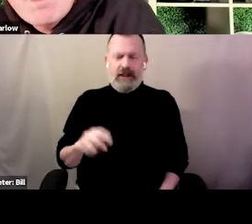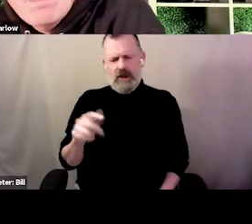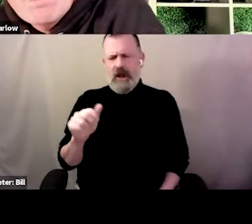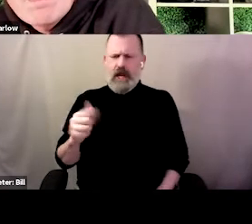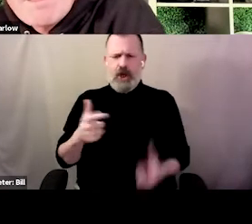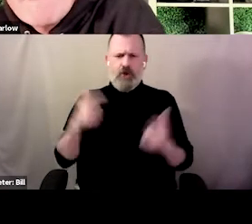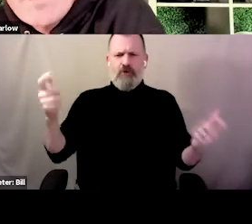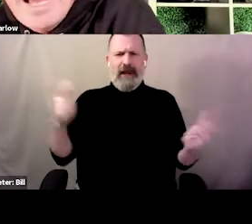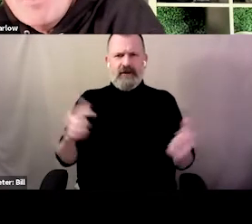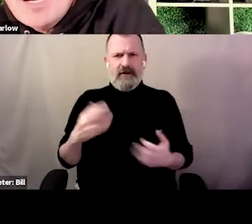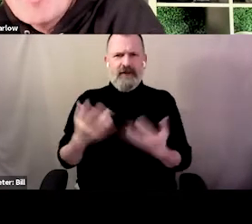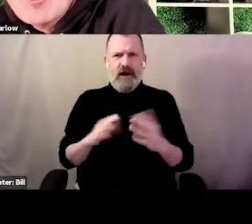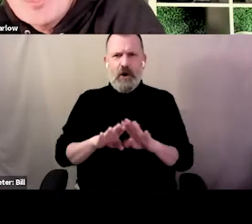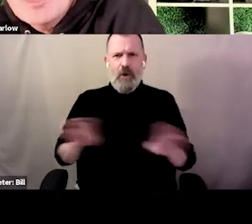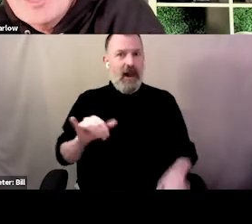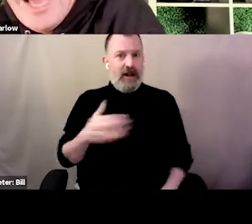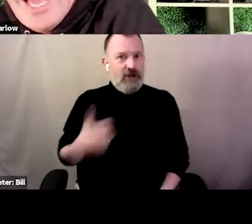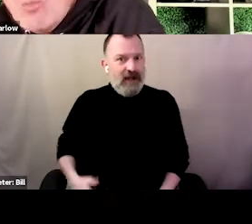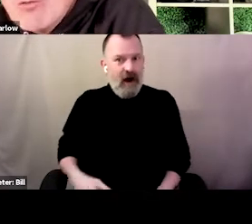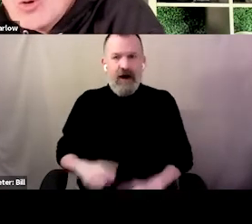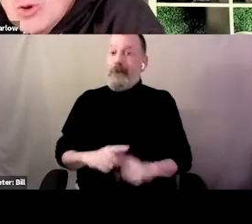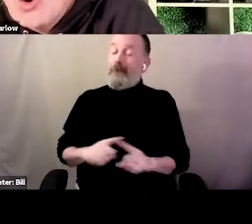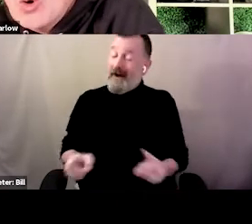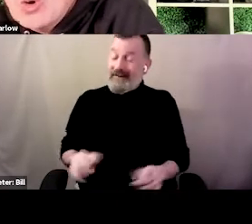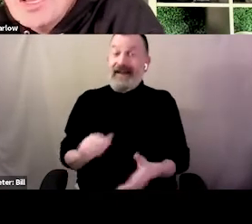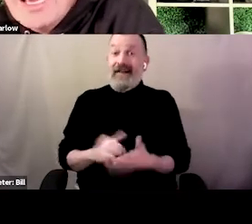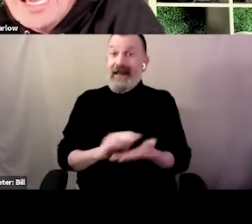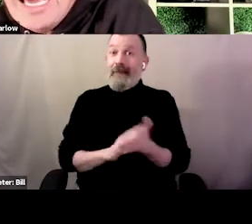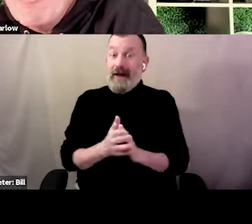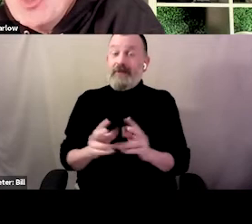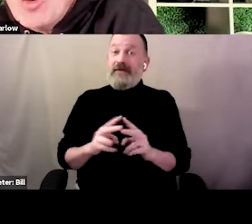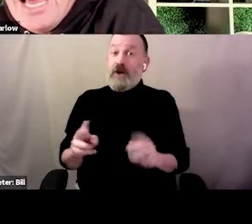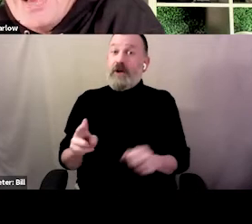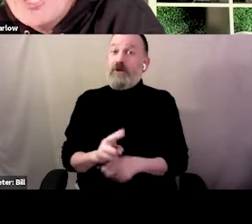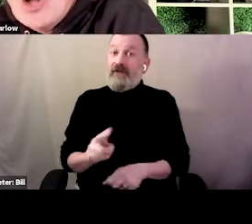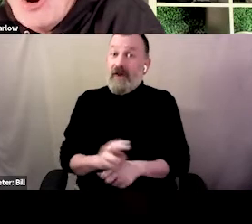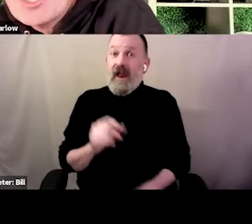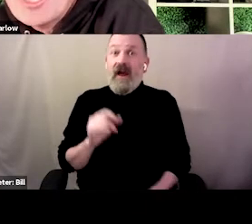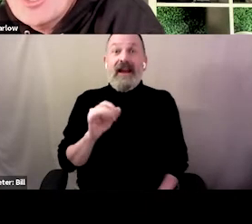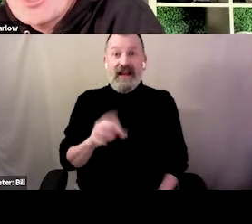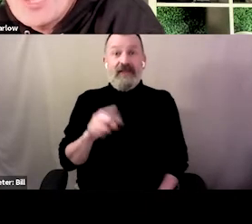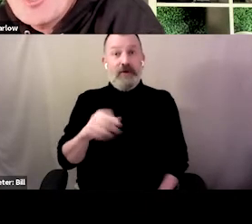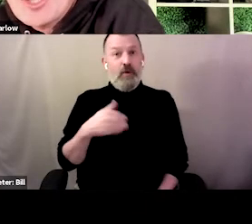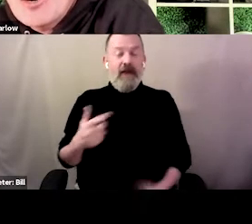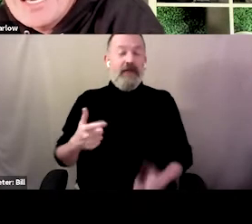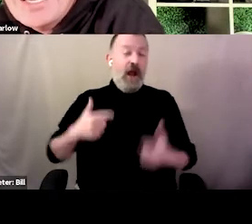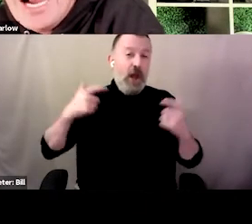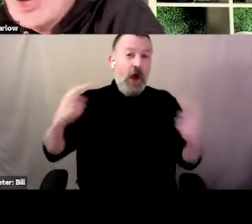CalebBarlow: That becomes a really helpful tool. If you have a large scale cyber security attack.